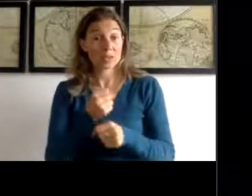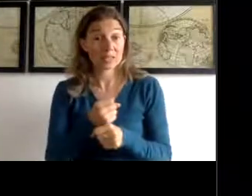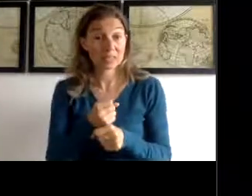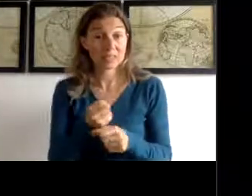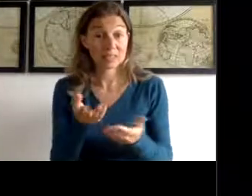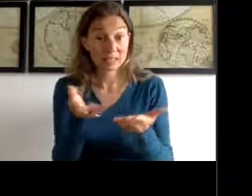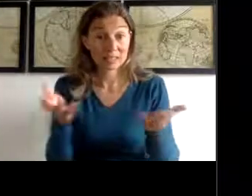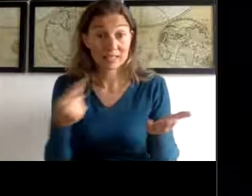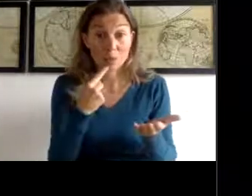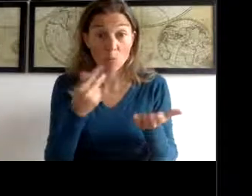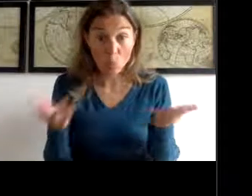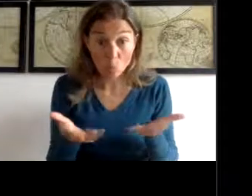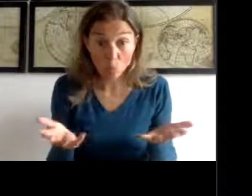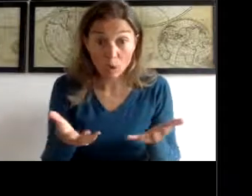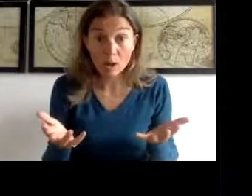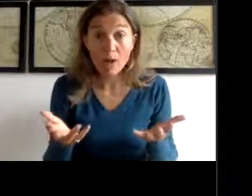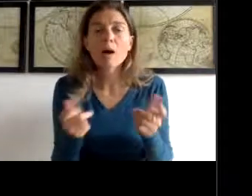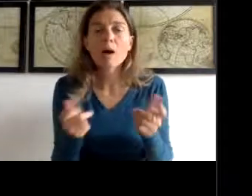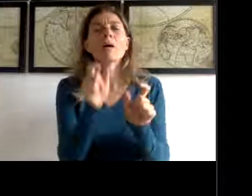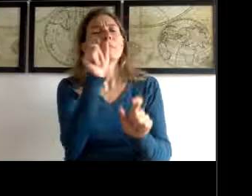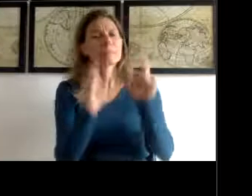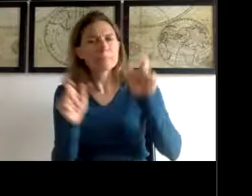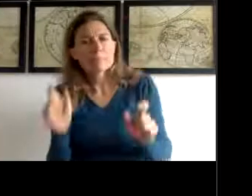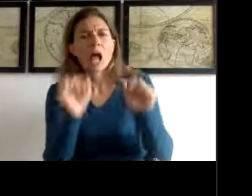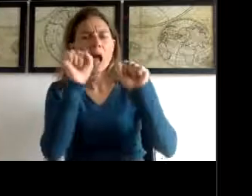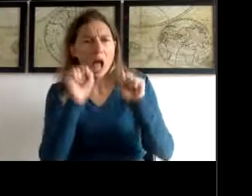based on gain a sense of responsibility through volunteering.